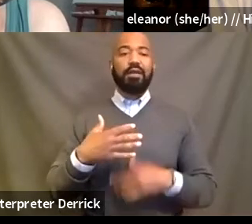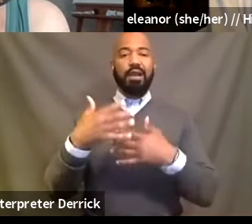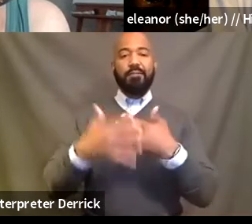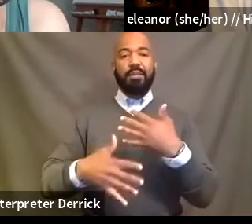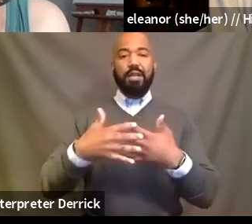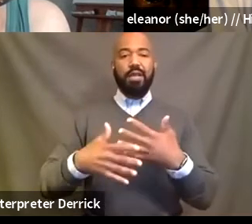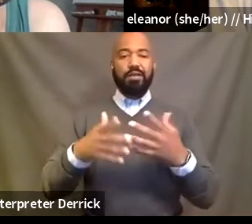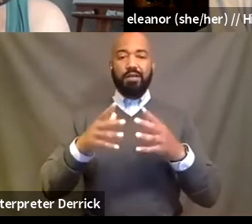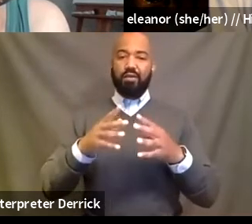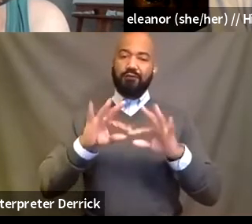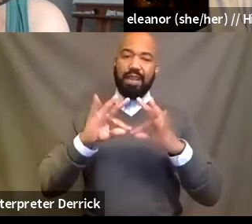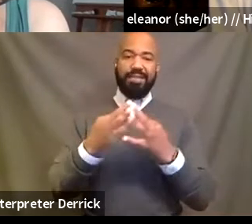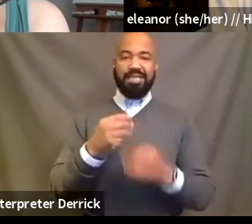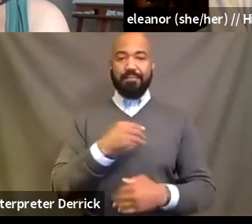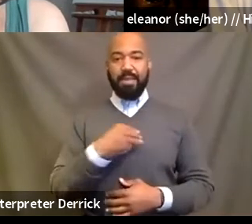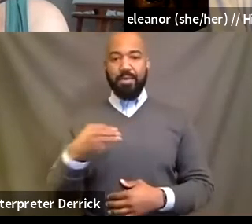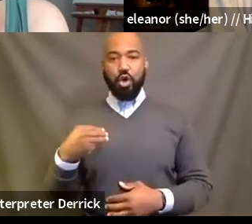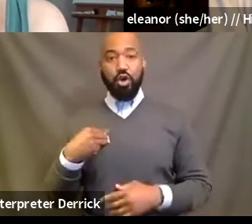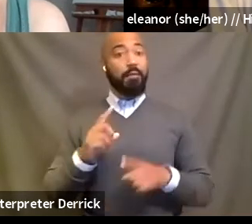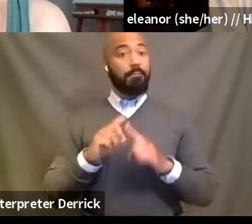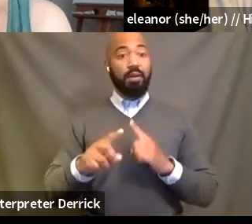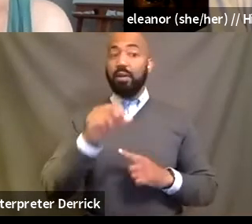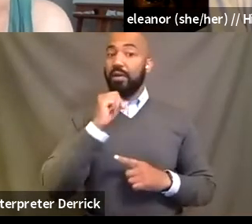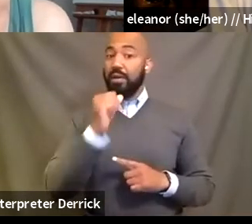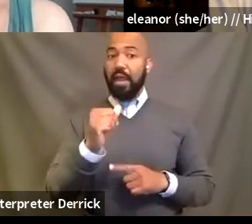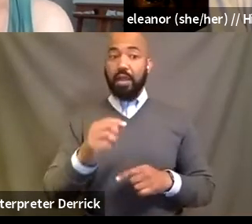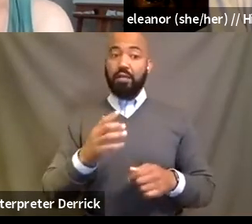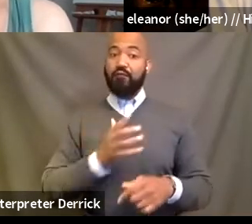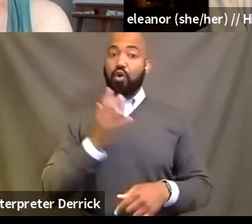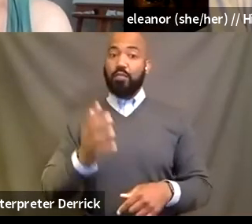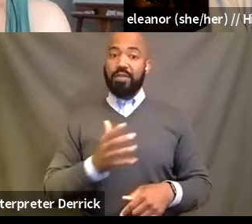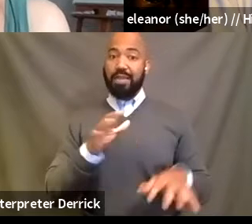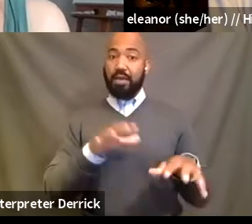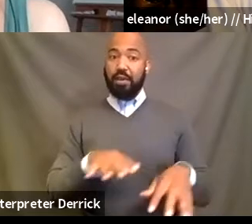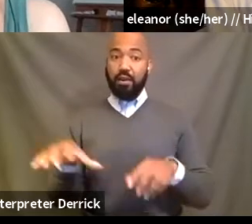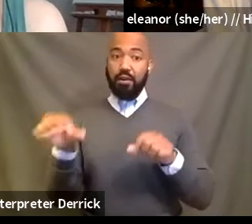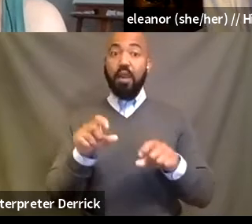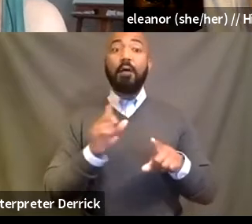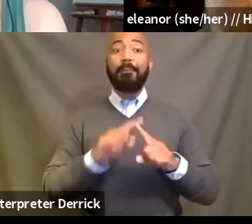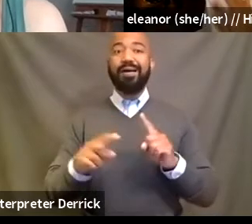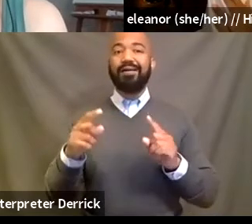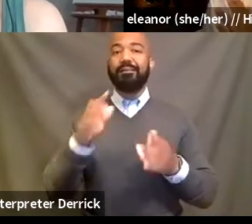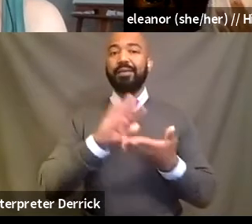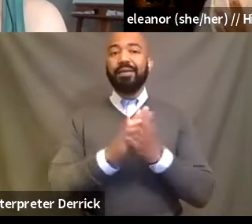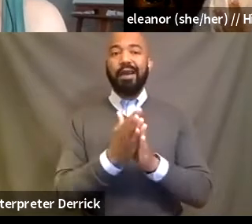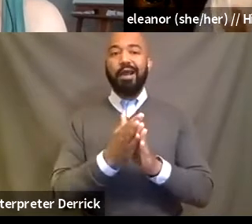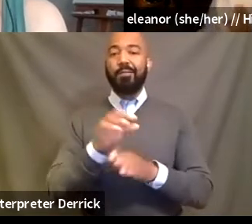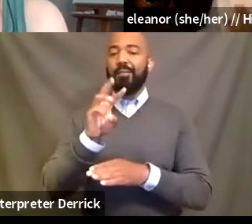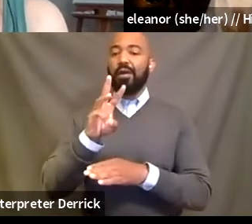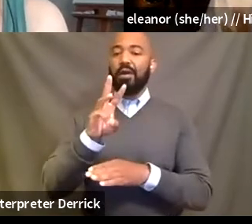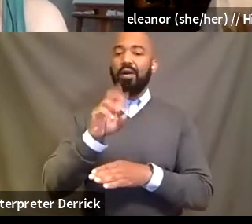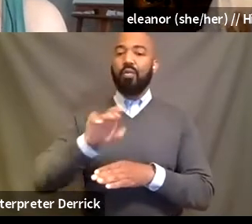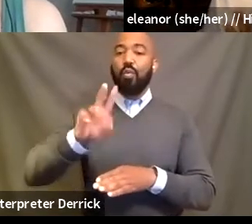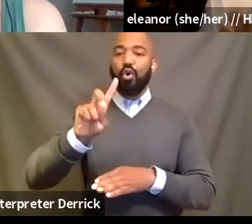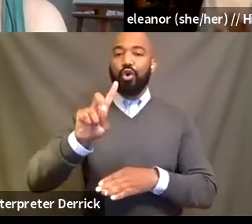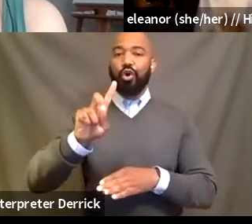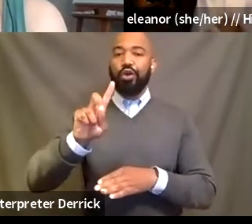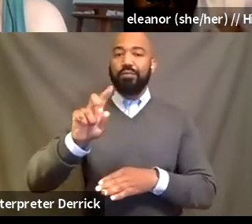x (they/themme): So for me it took engaging with media honestly little fires everywhere um.